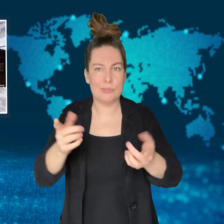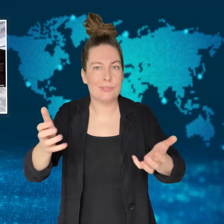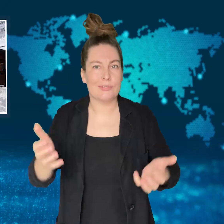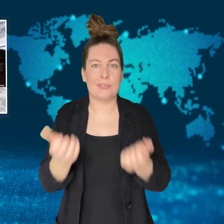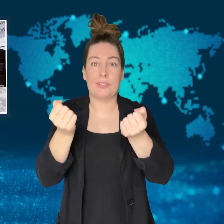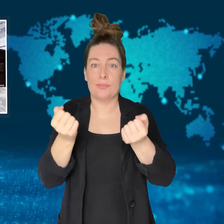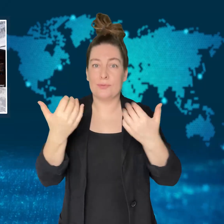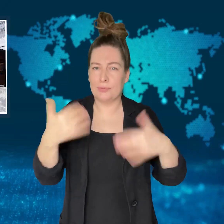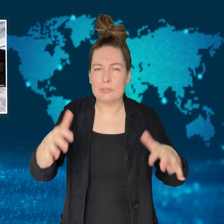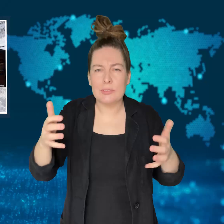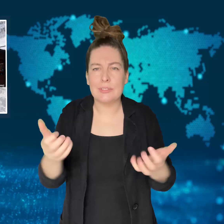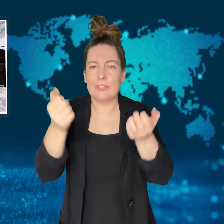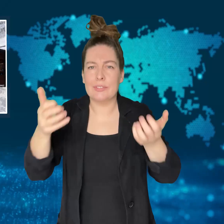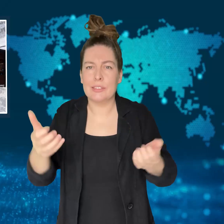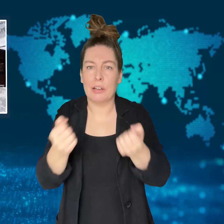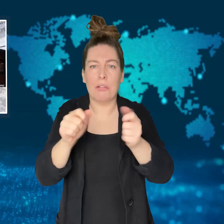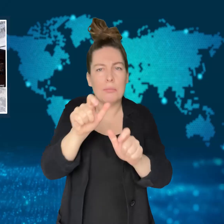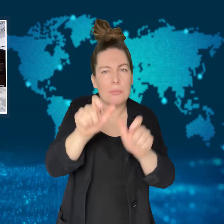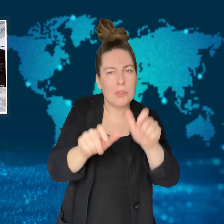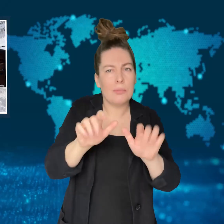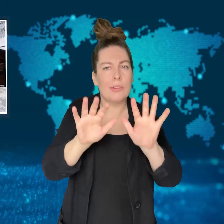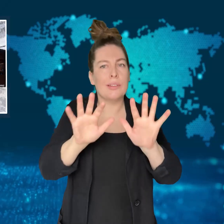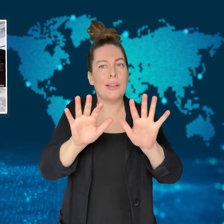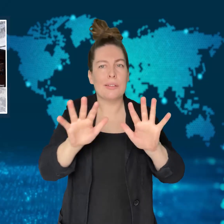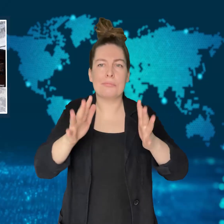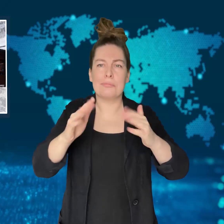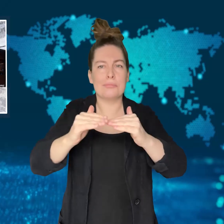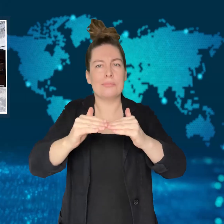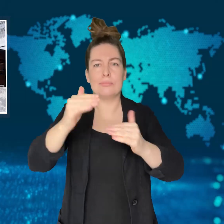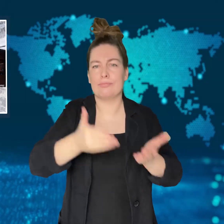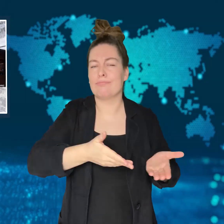Helicopters and ambulances were used to